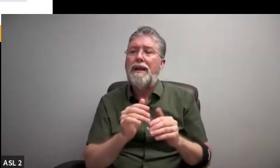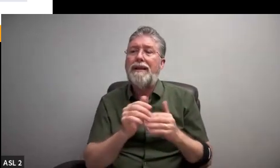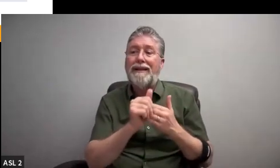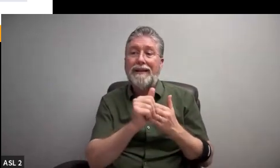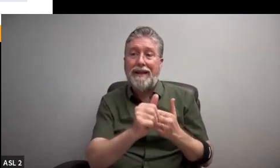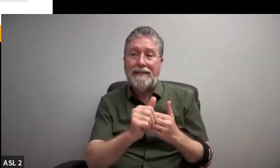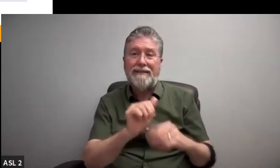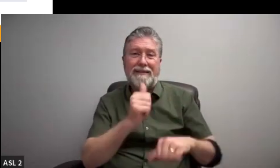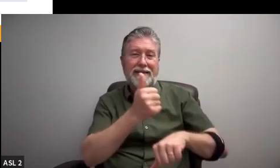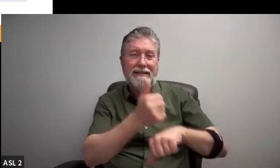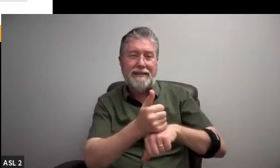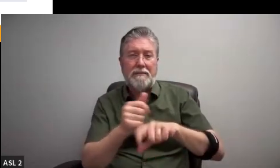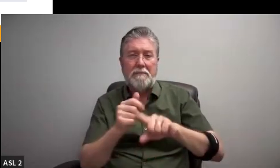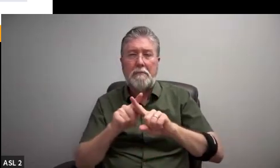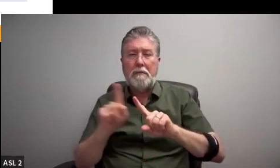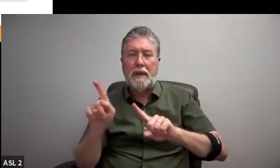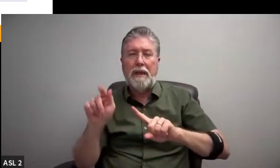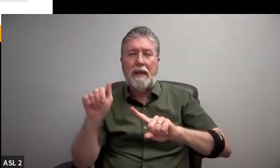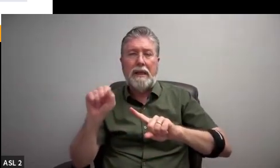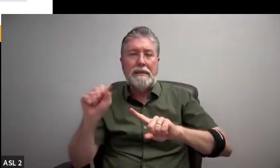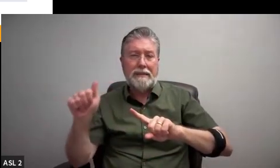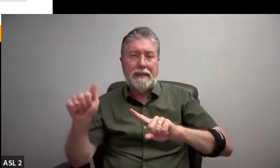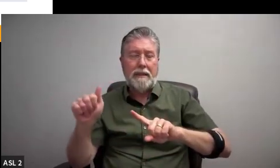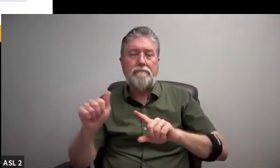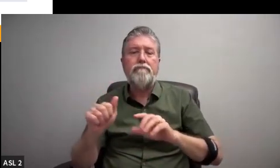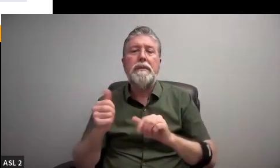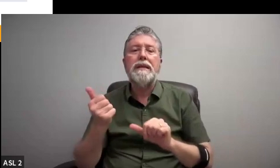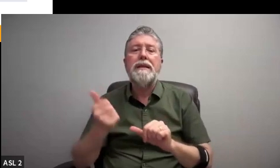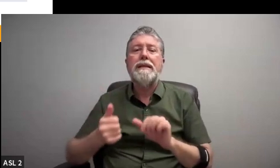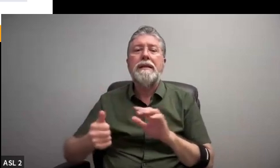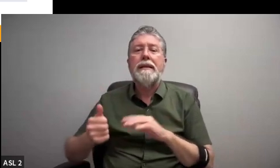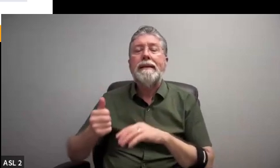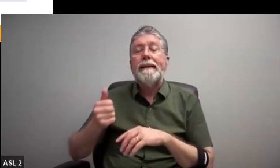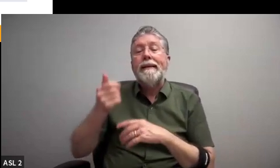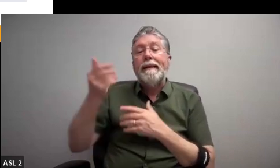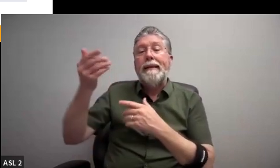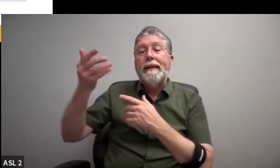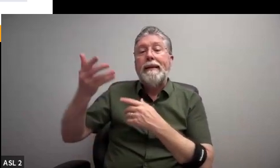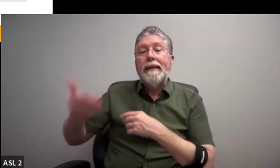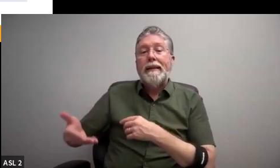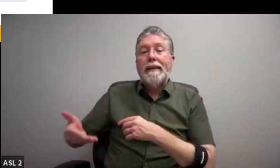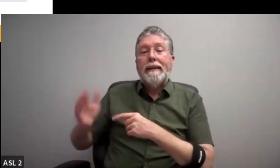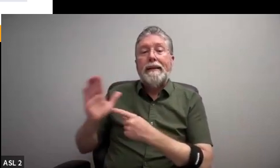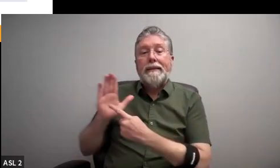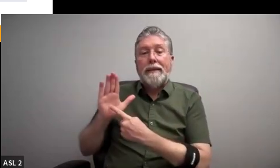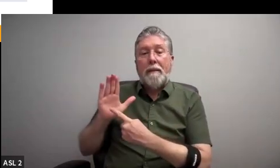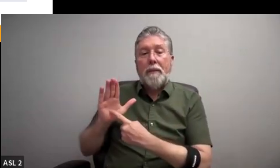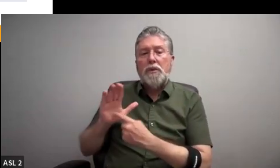forth by the Assistant Secretary for Aging. Now, here are examples of amendments that would not